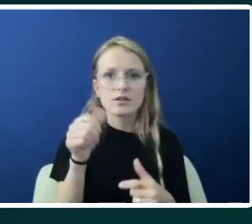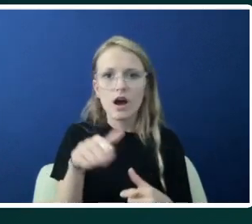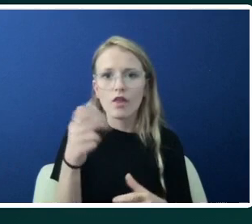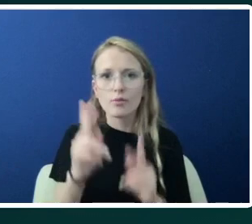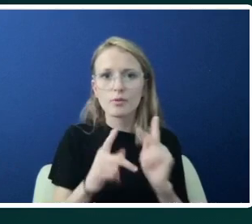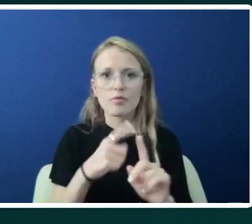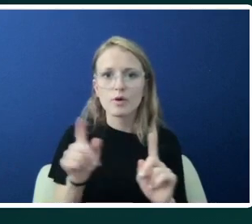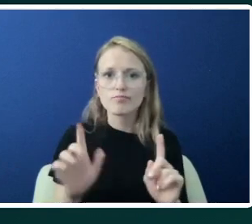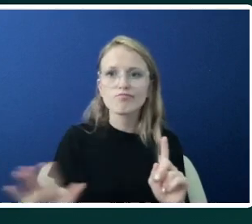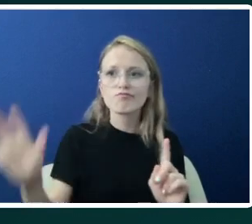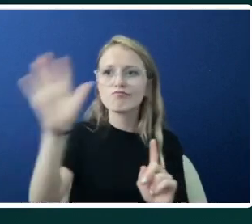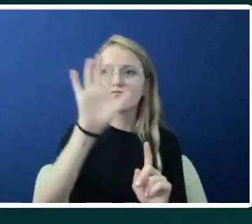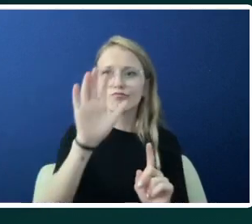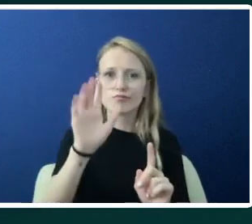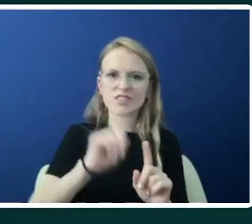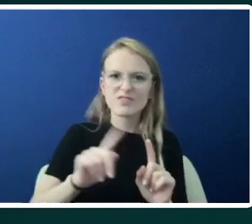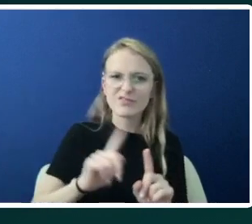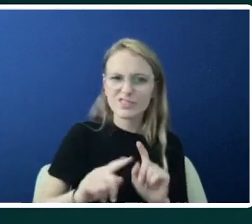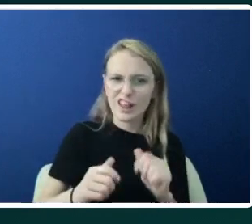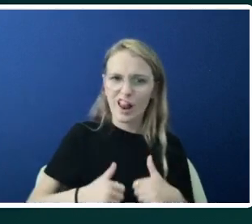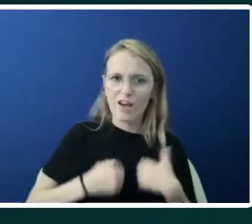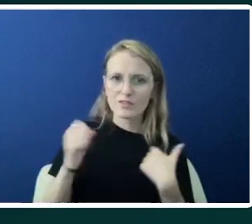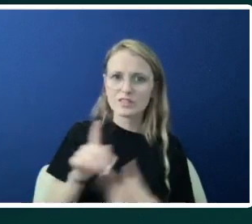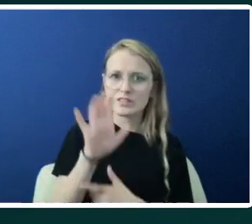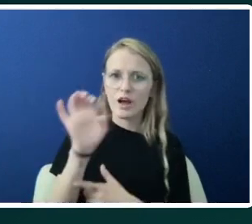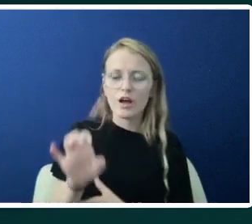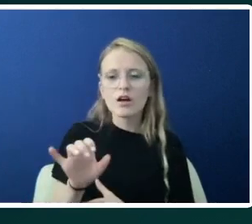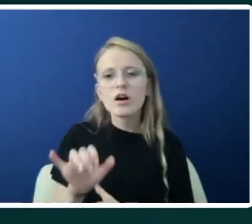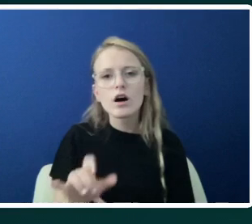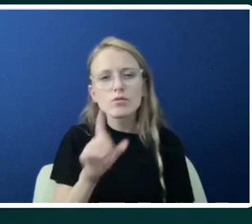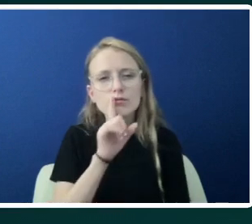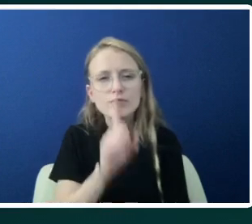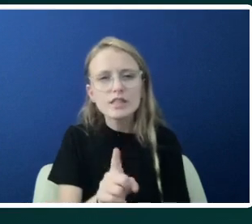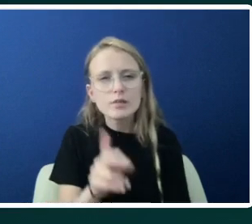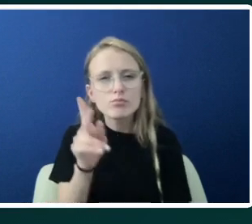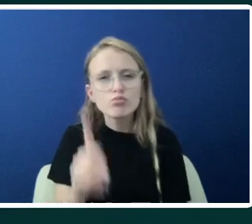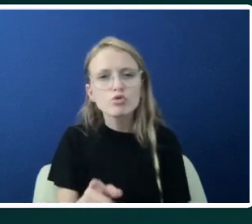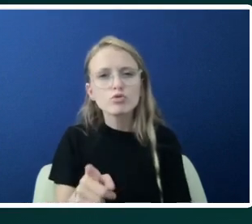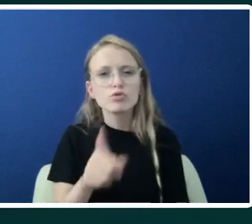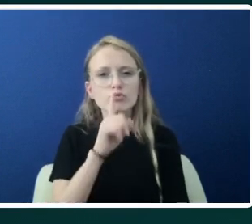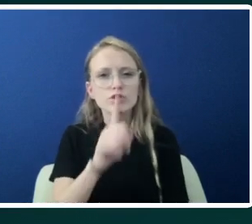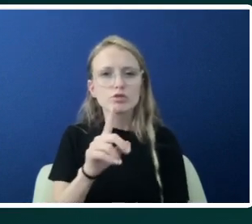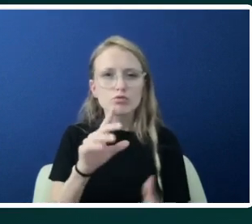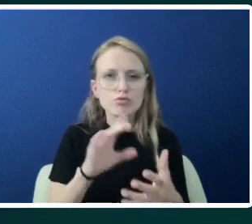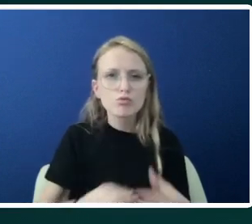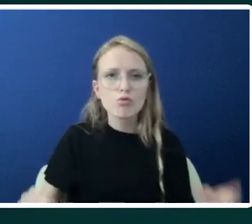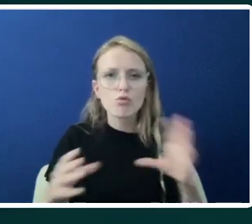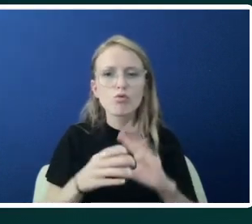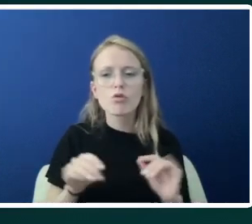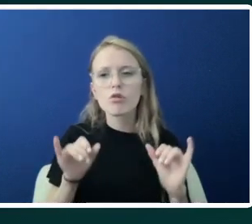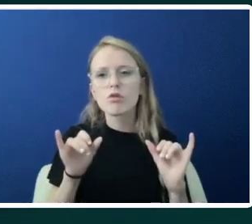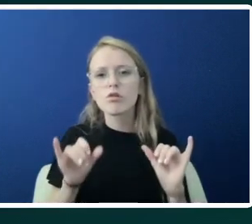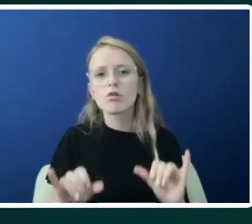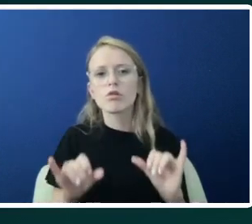life as real people and as like real stories. And that, you know, everyone is more similar